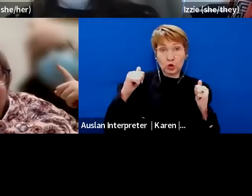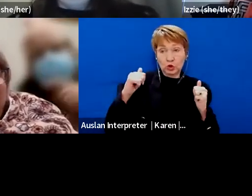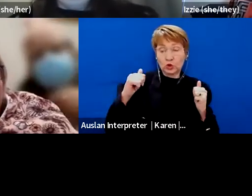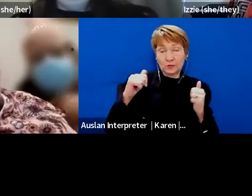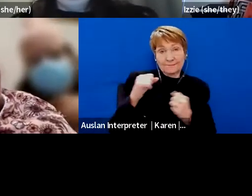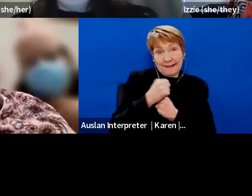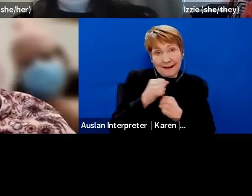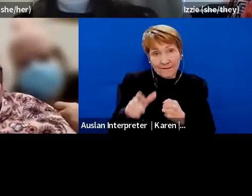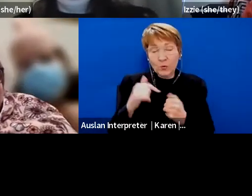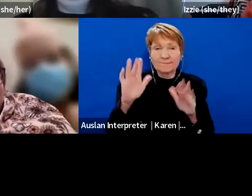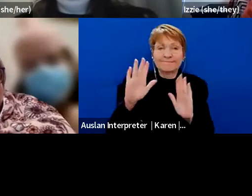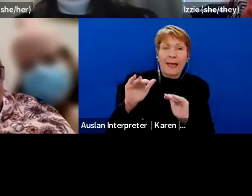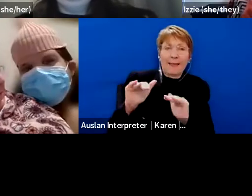Okay. Love you. goodbye.